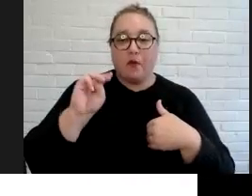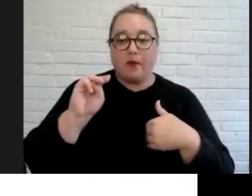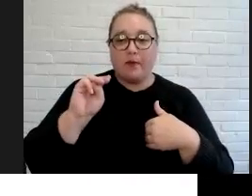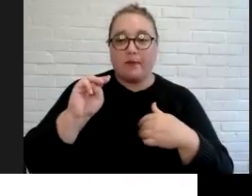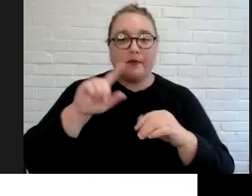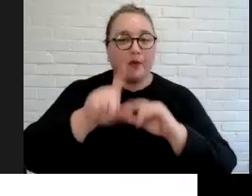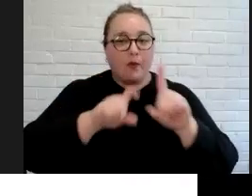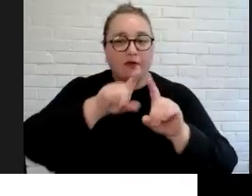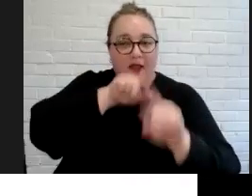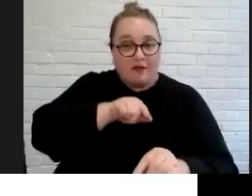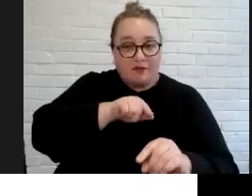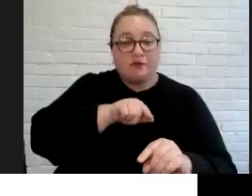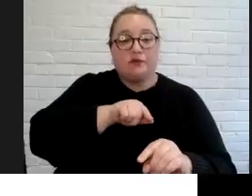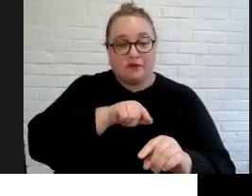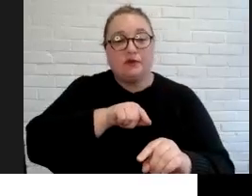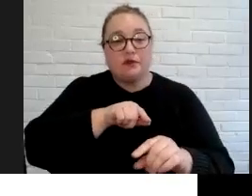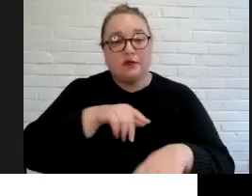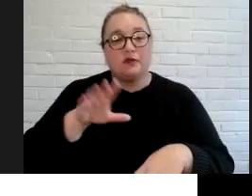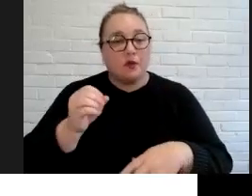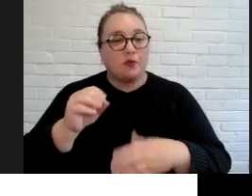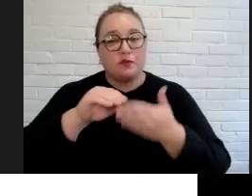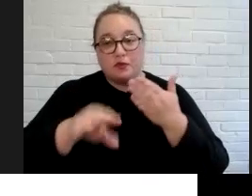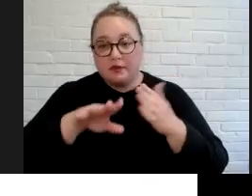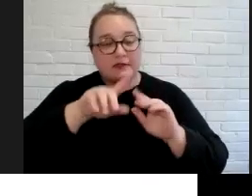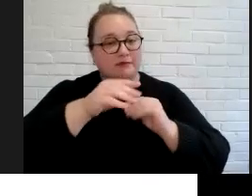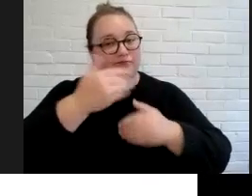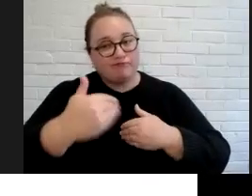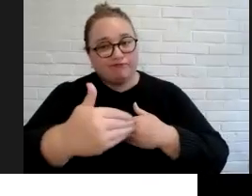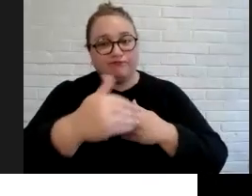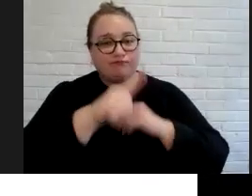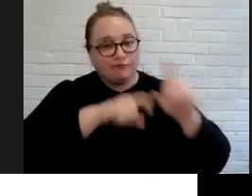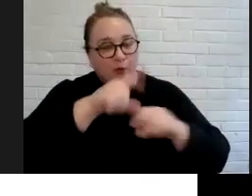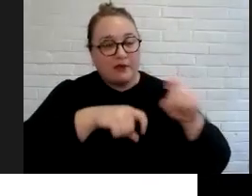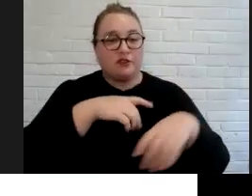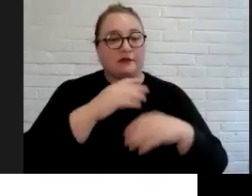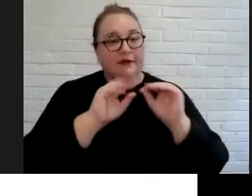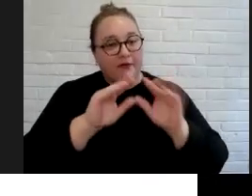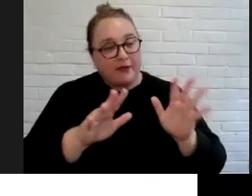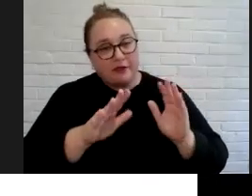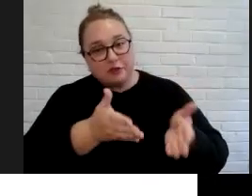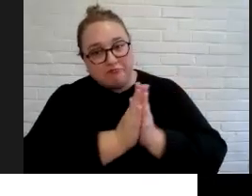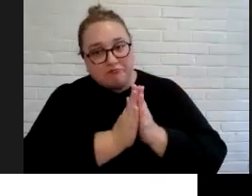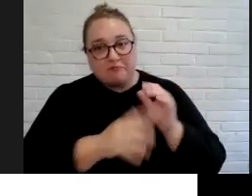regularly, you know, ask questions, need clarification. And so she just checks on that.